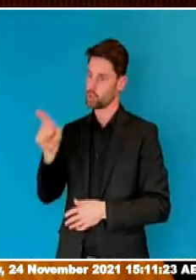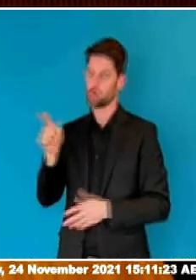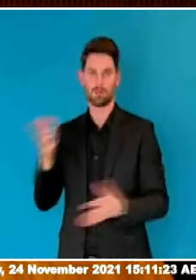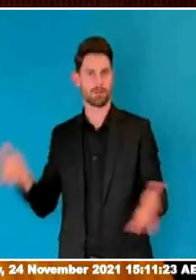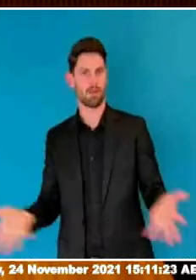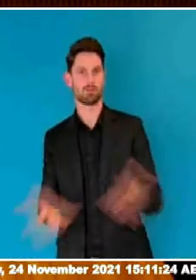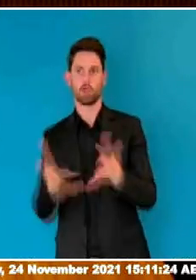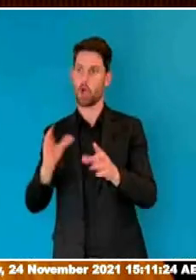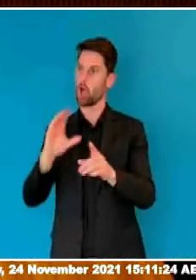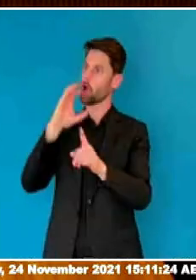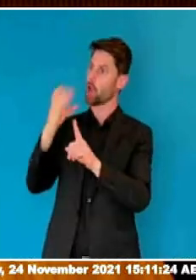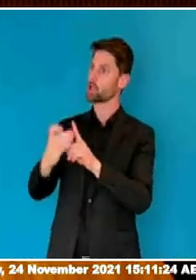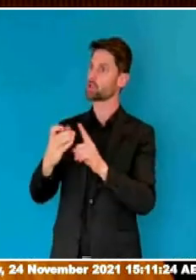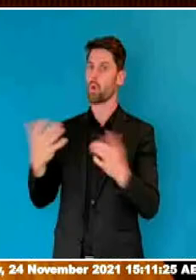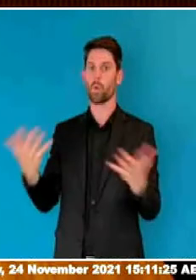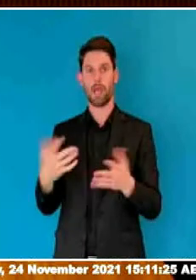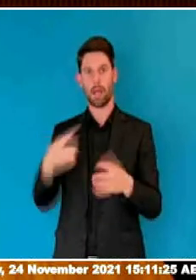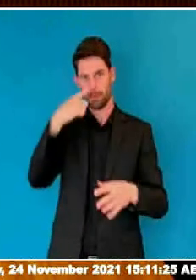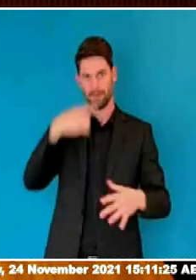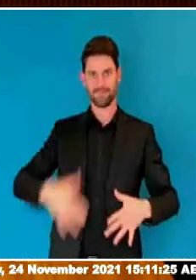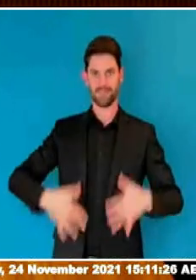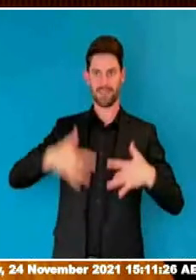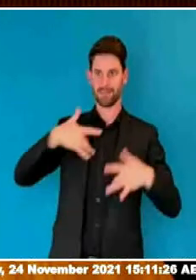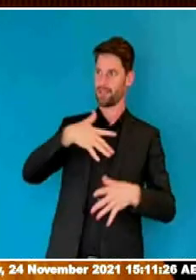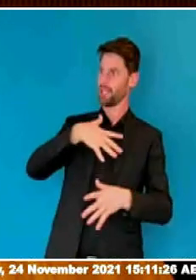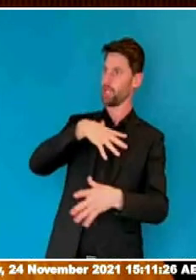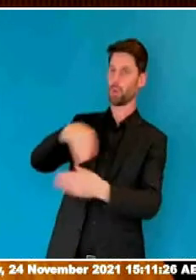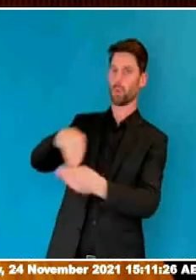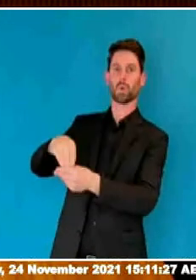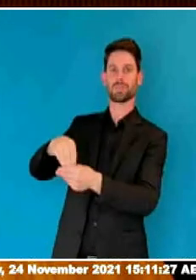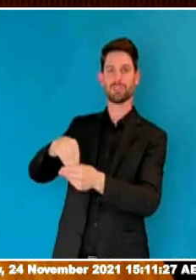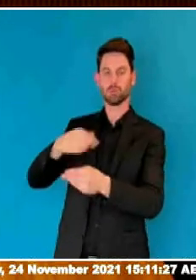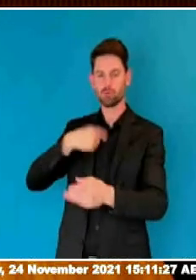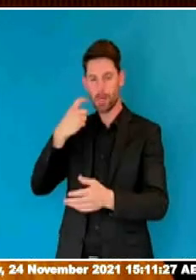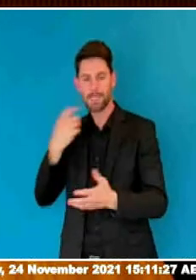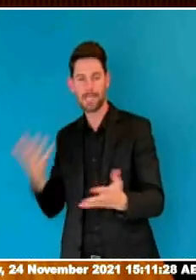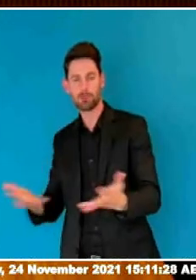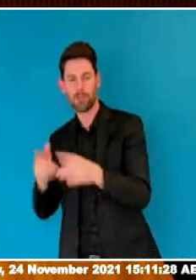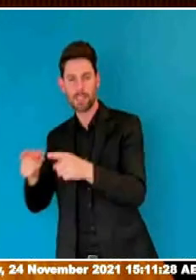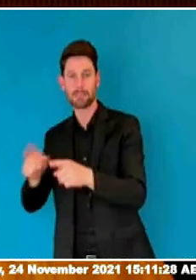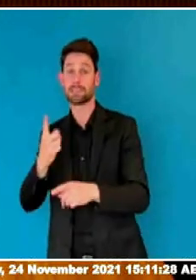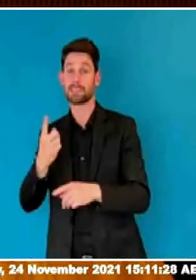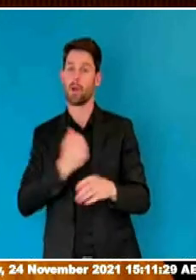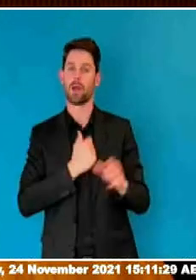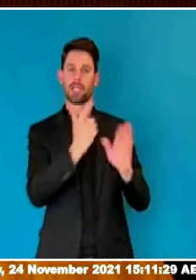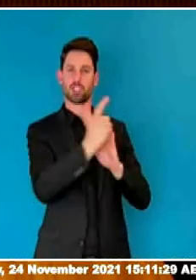So we certainly do look at those issues but our remit and our legislation requires us to